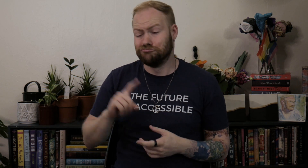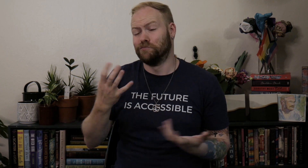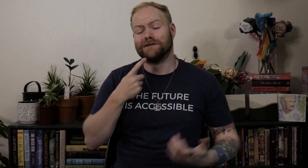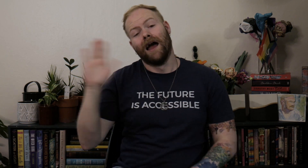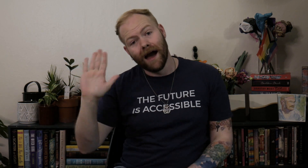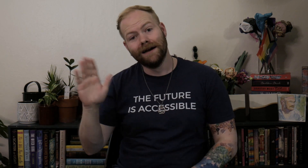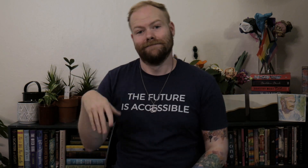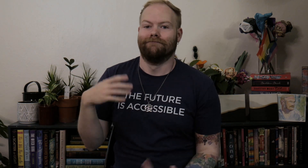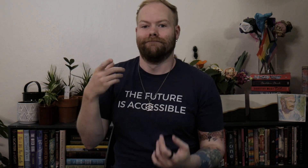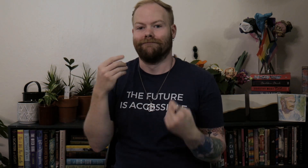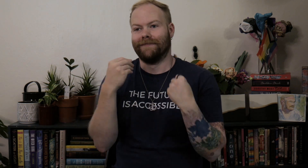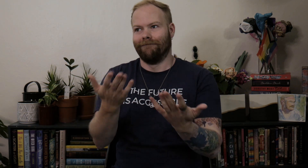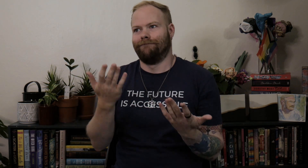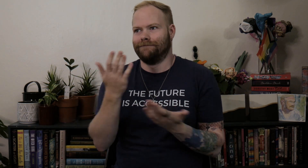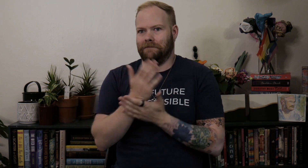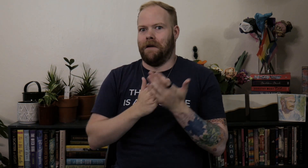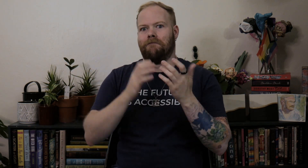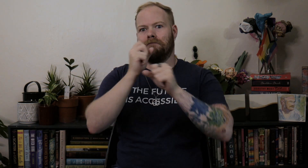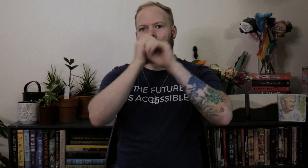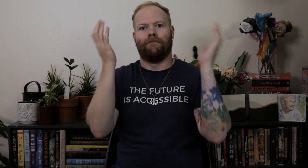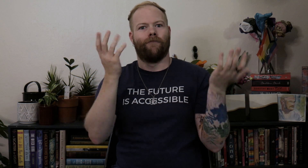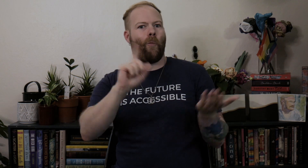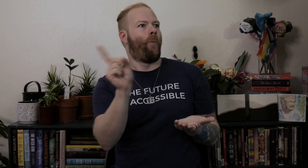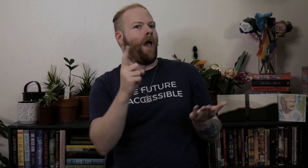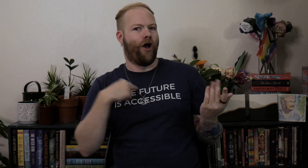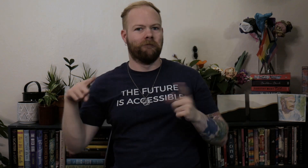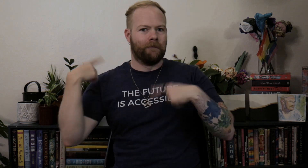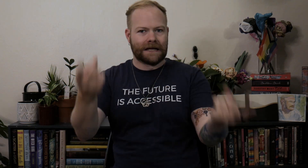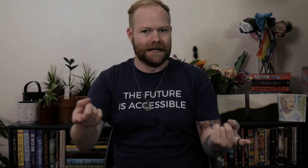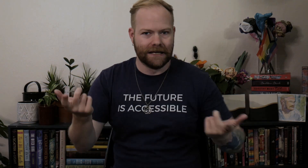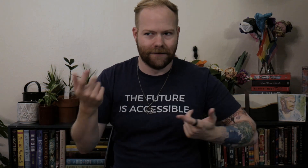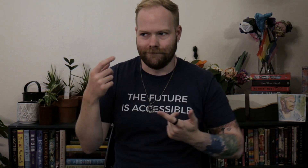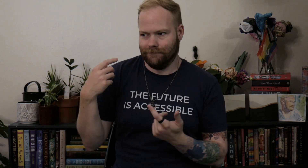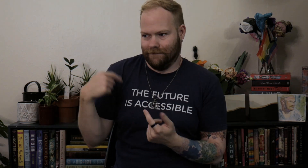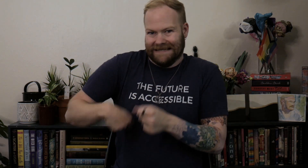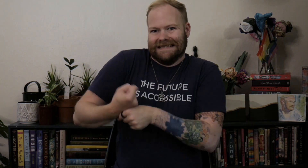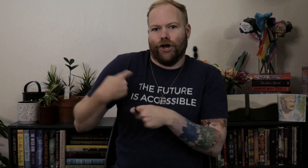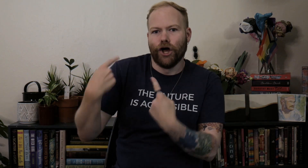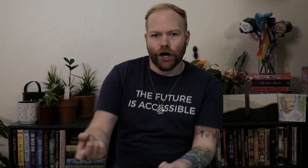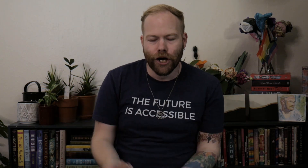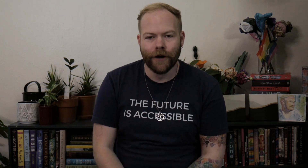I just wanted to say hey and give you some idea of where I’ve been this past year,